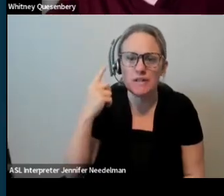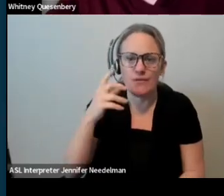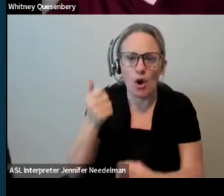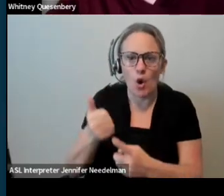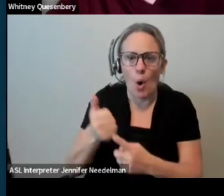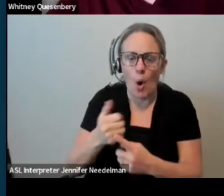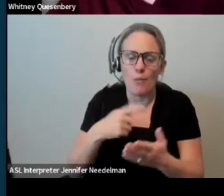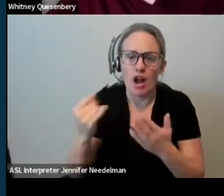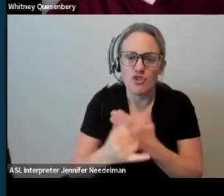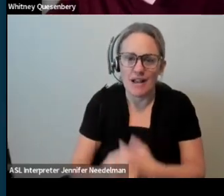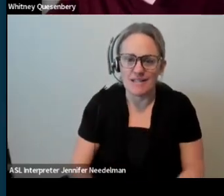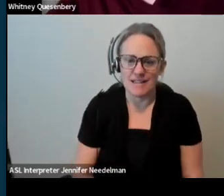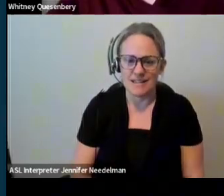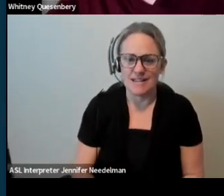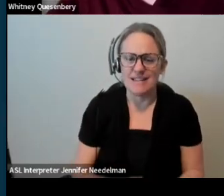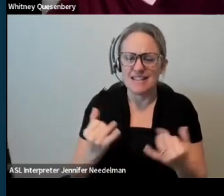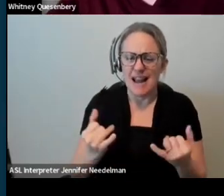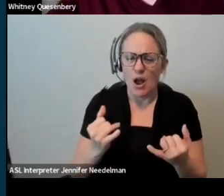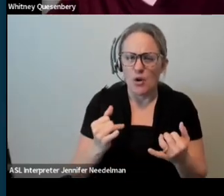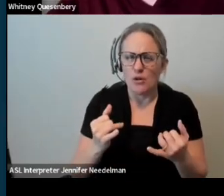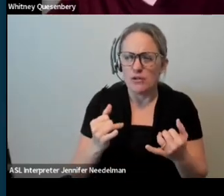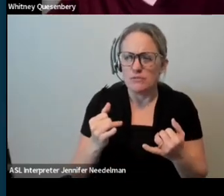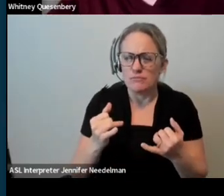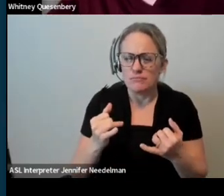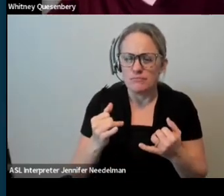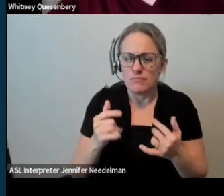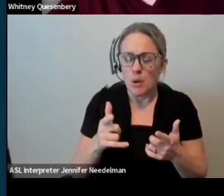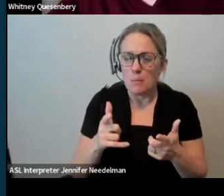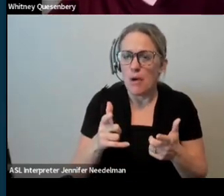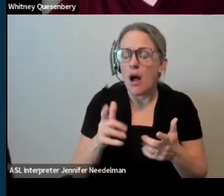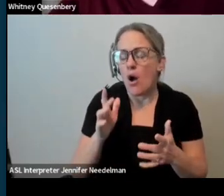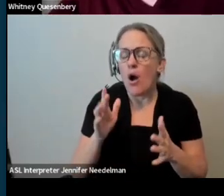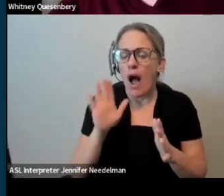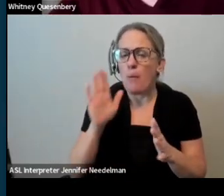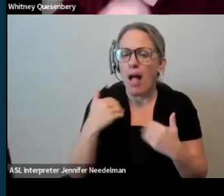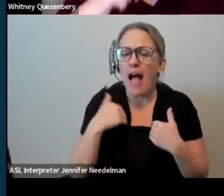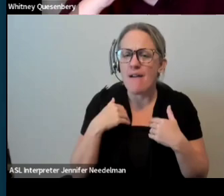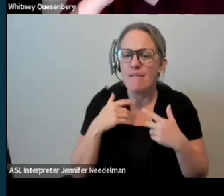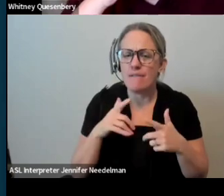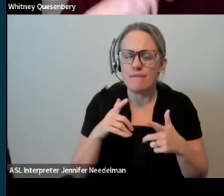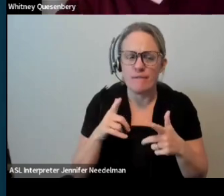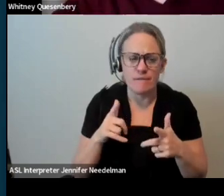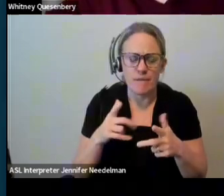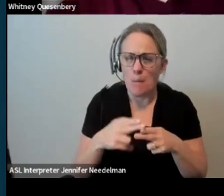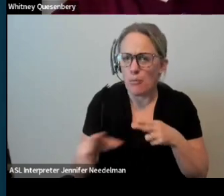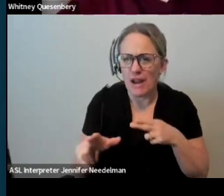I'm gonna take a brief pause for any questions between those three. You'll see these dark blue slides come up as a cue